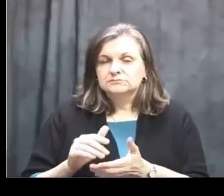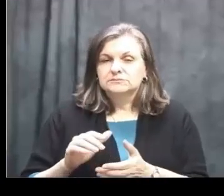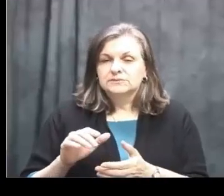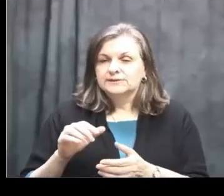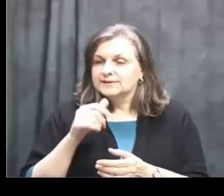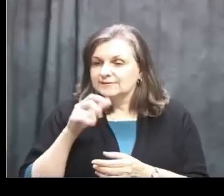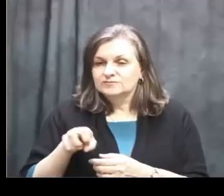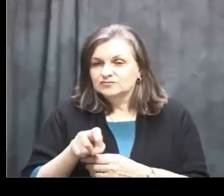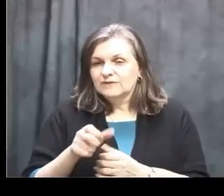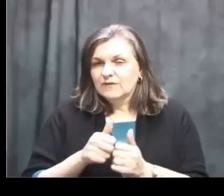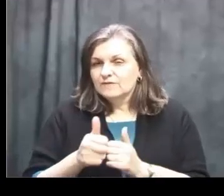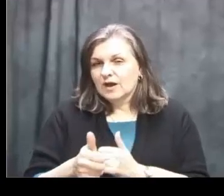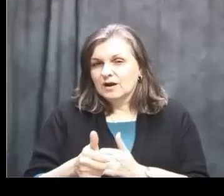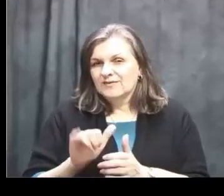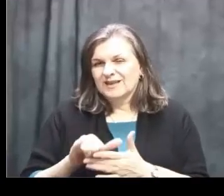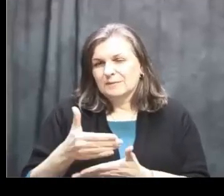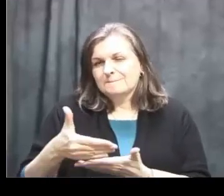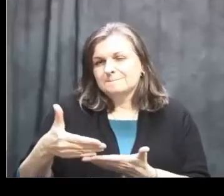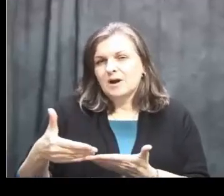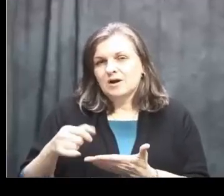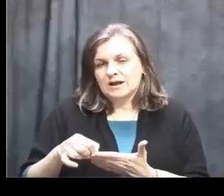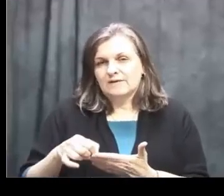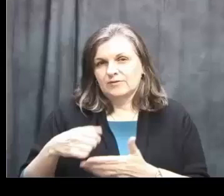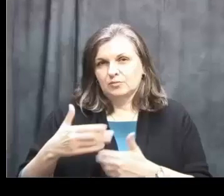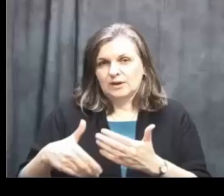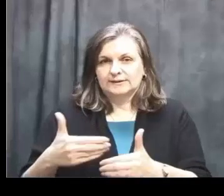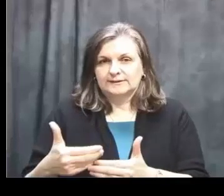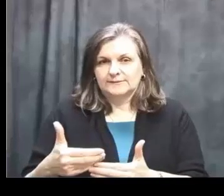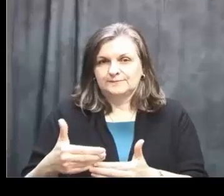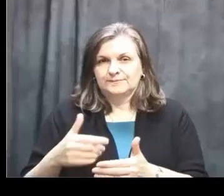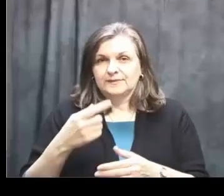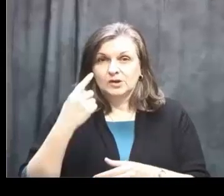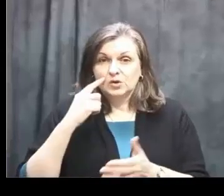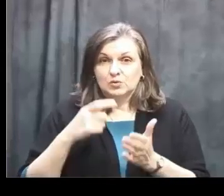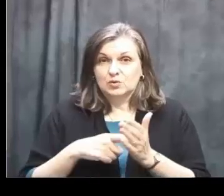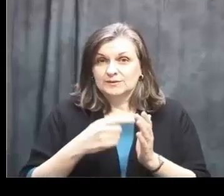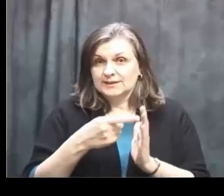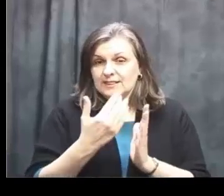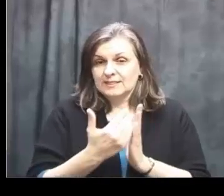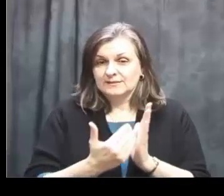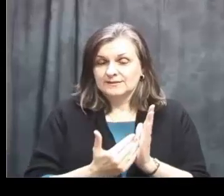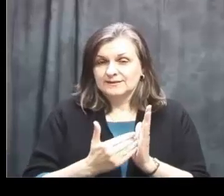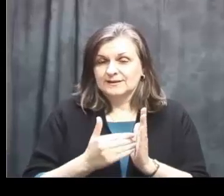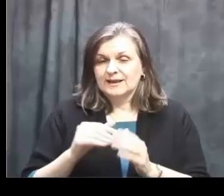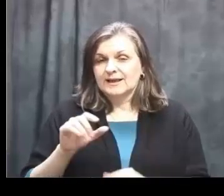bring water to -- so that's only part of the story as you see here I've noted